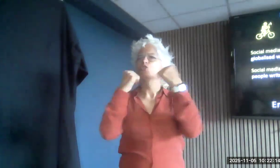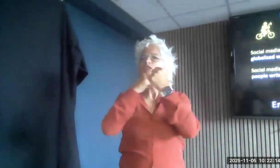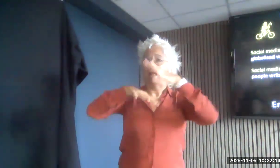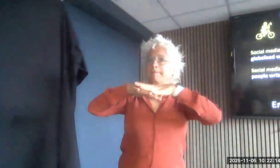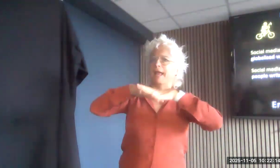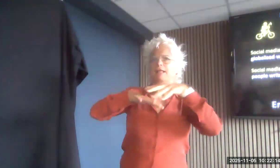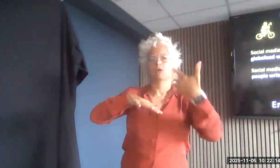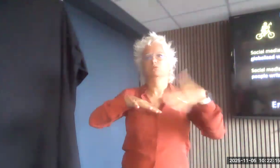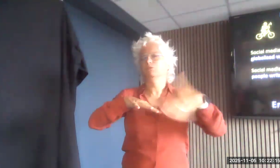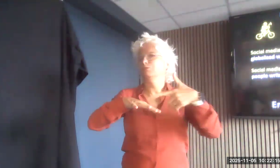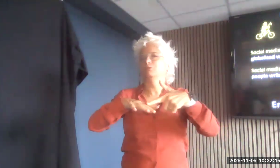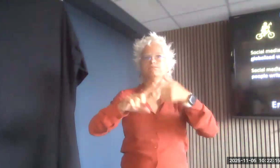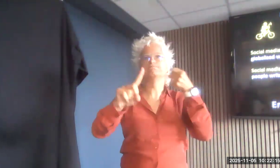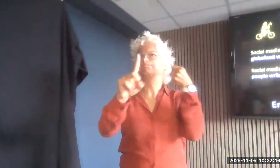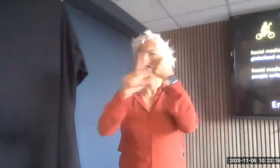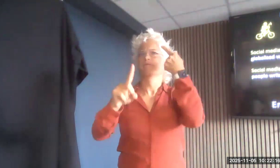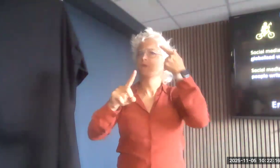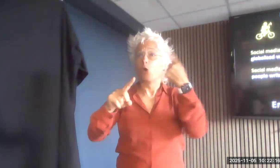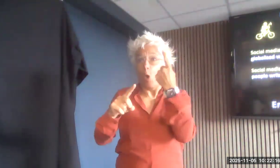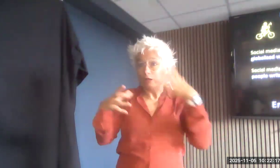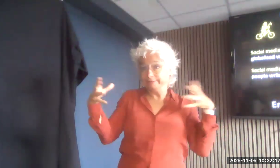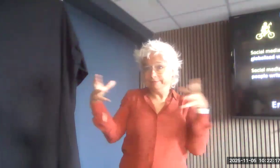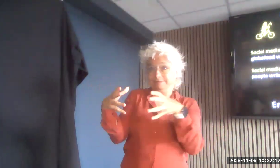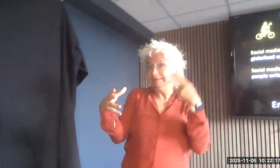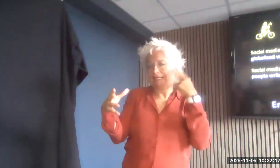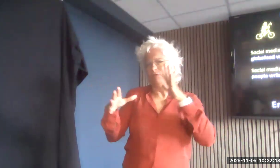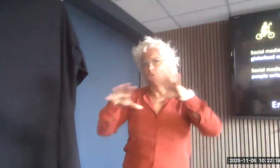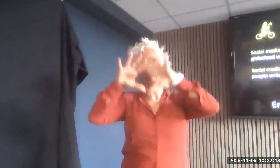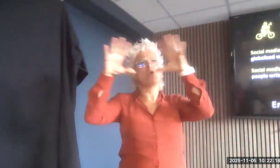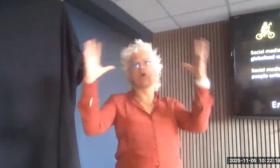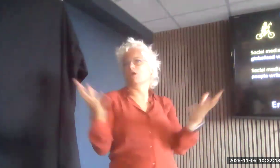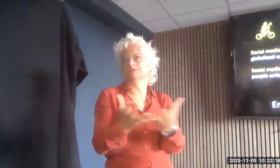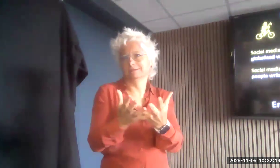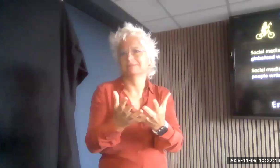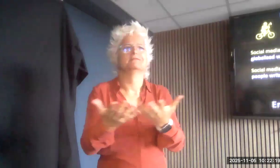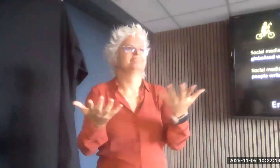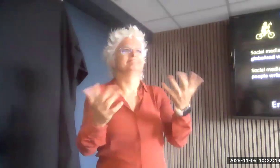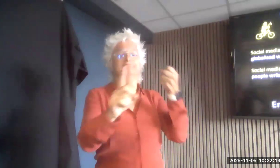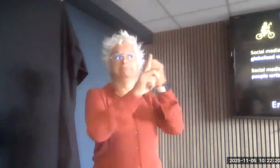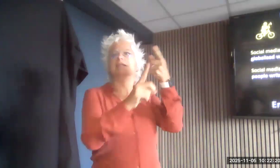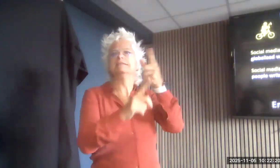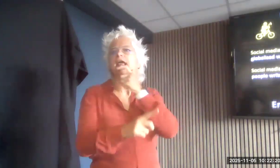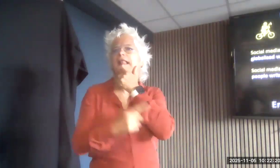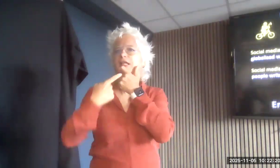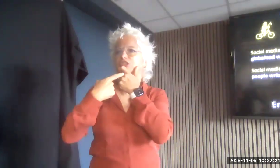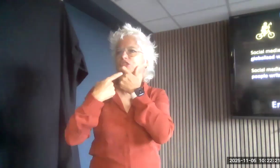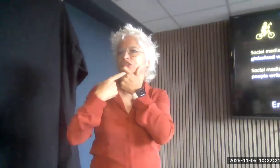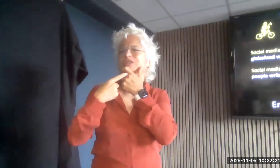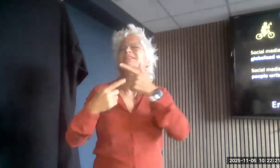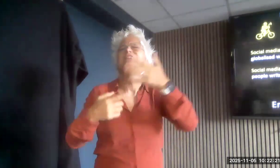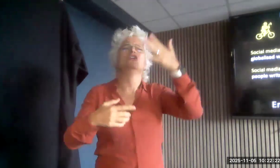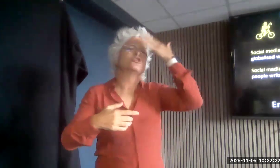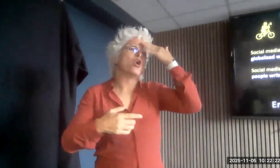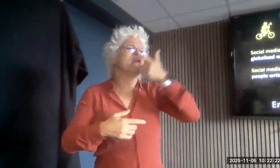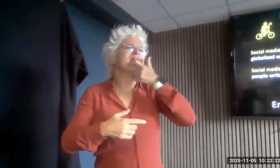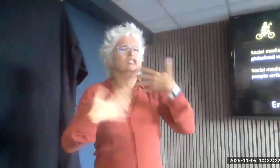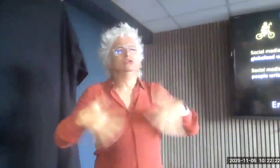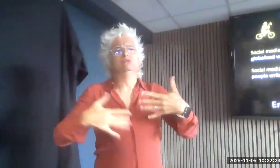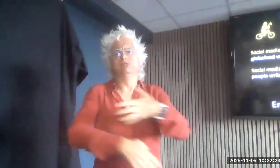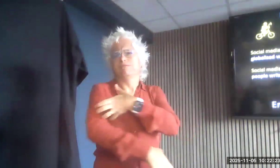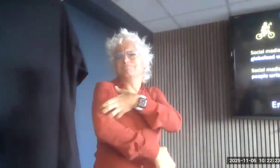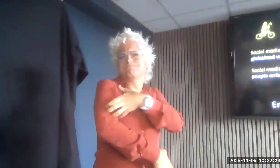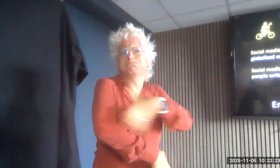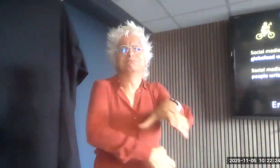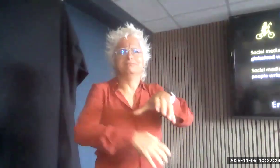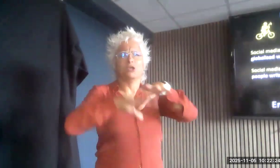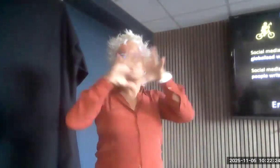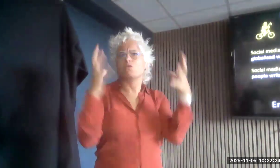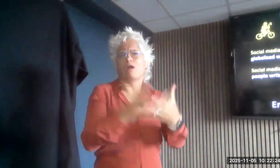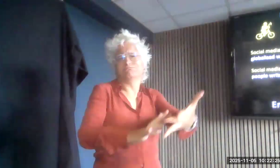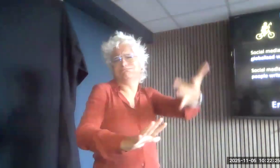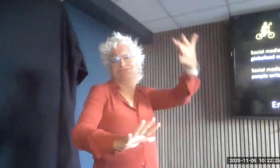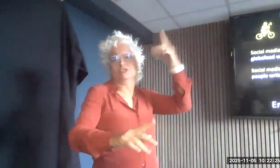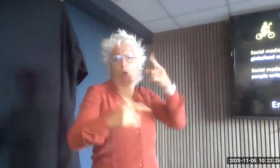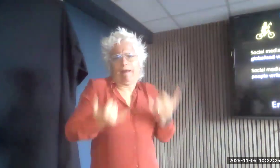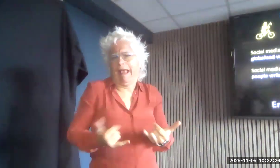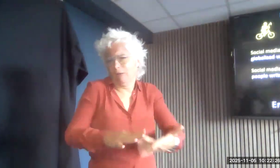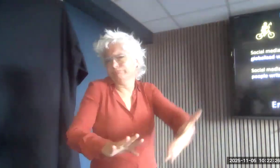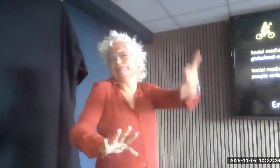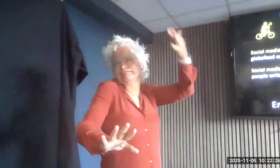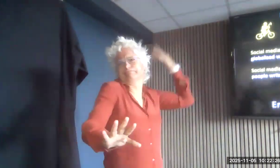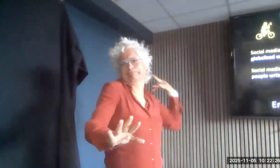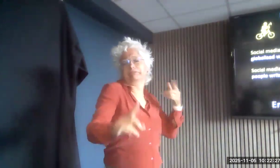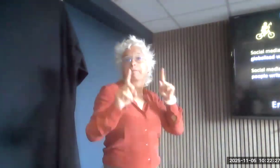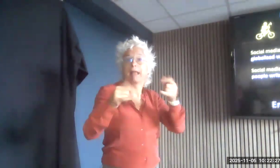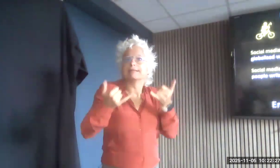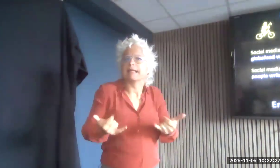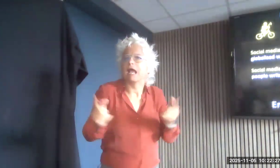So this is very familiar, to many people social media has had a big, impact not just on death communities, but on all communities globally and the use, of English, in social media has, had a very big impact.